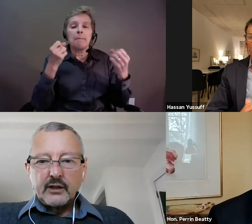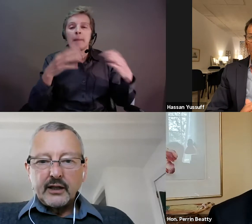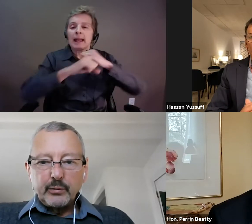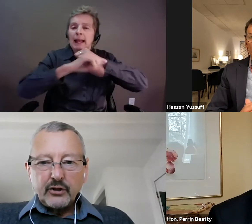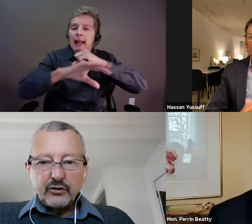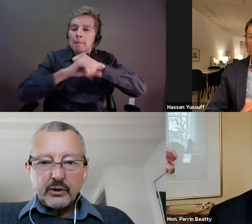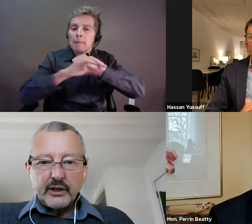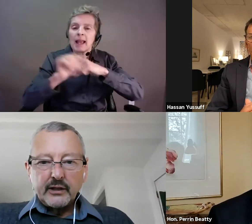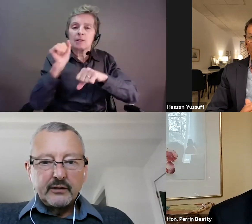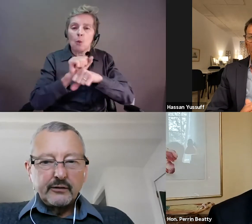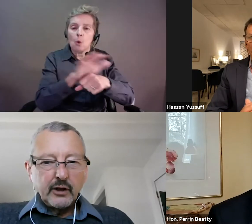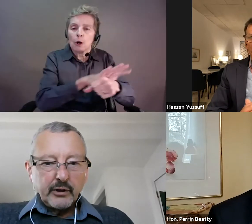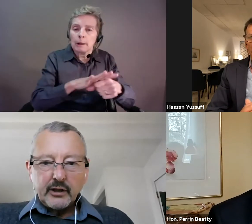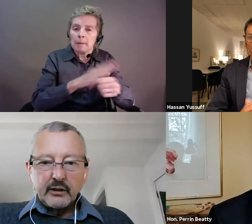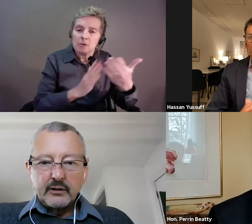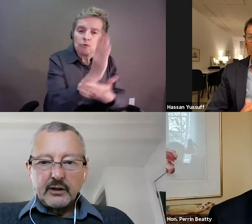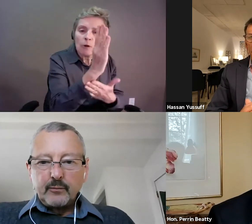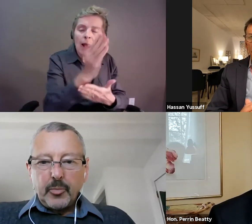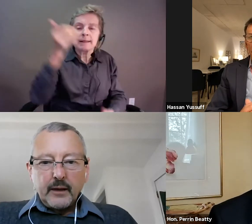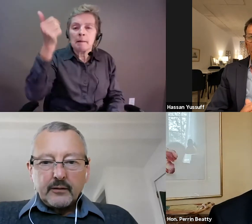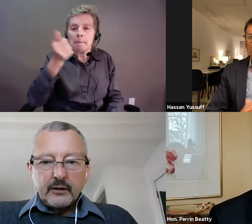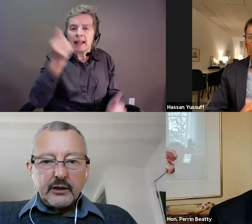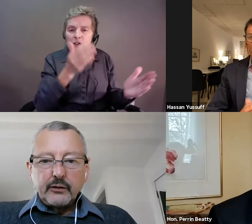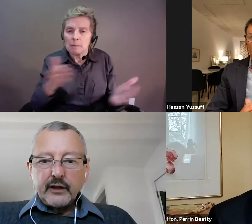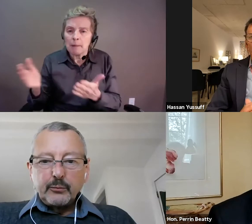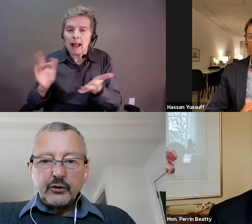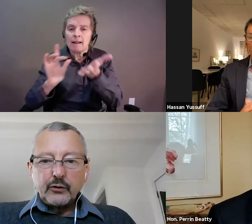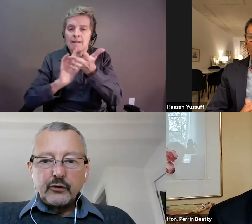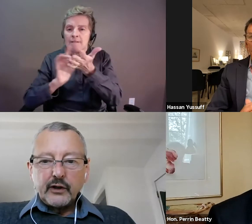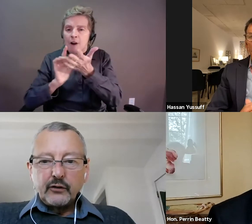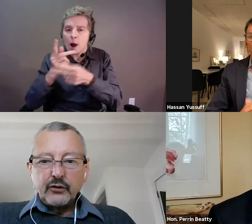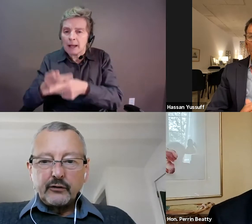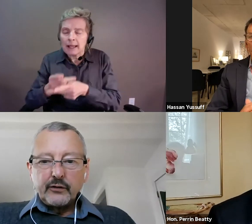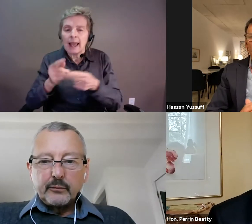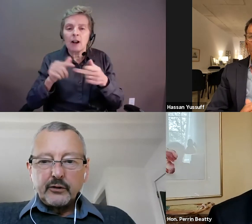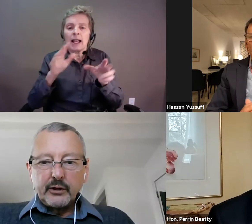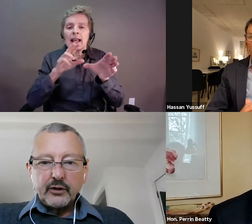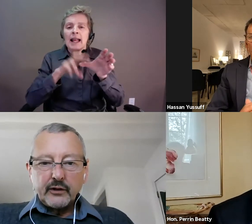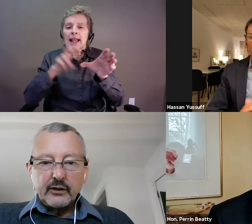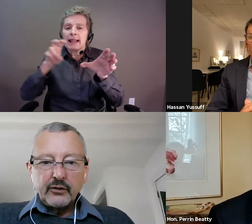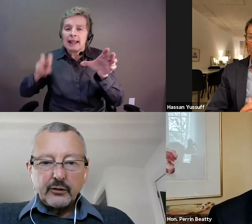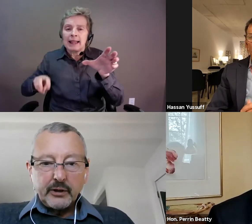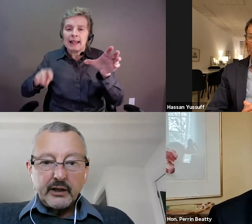Canada Pension Plan, Pharmacare, leave of absence for survivors of domestic violence and paid